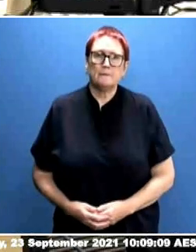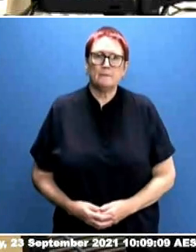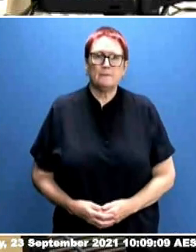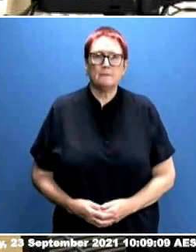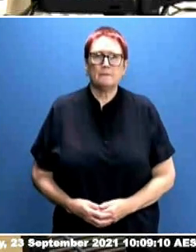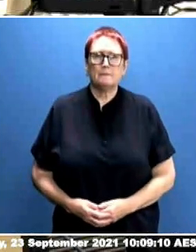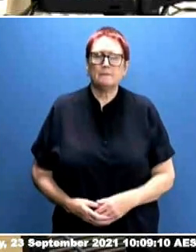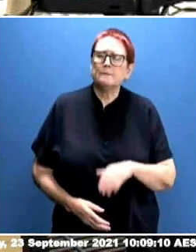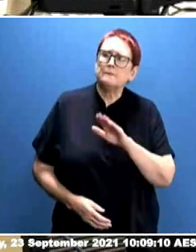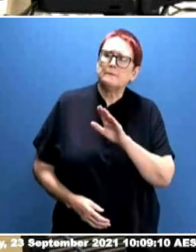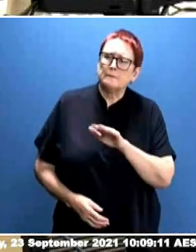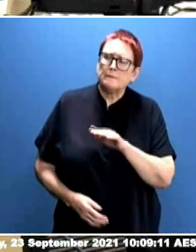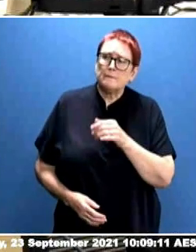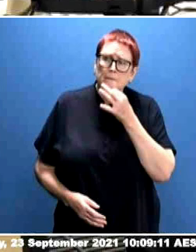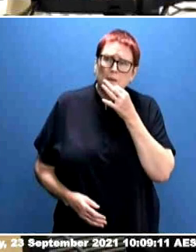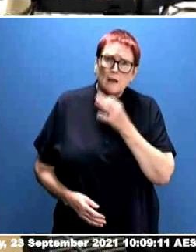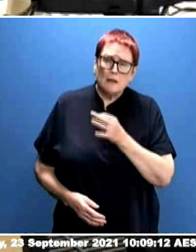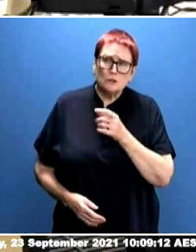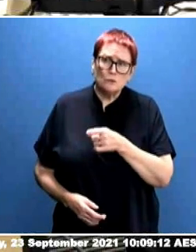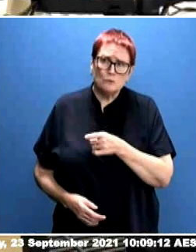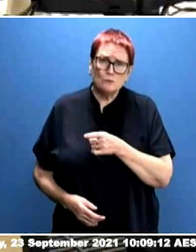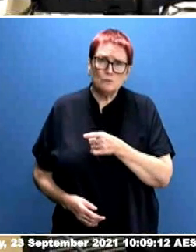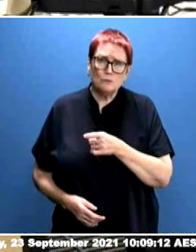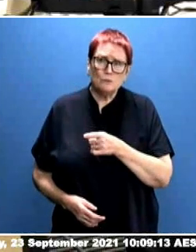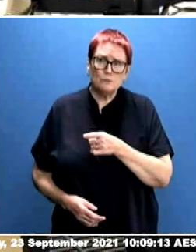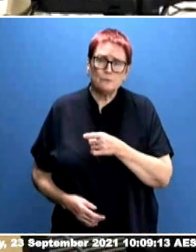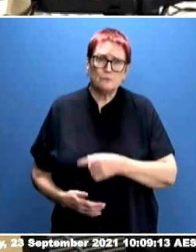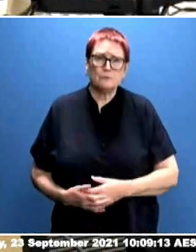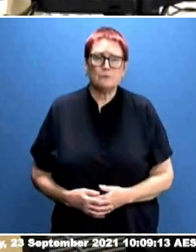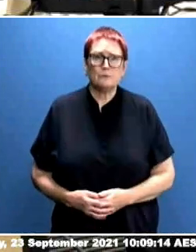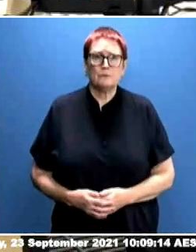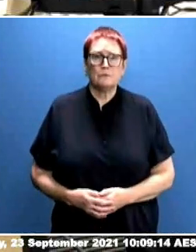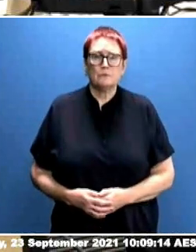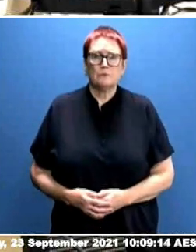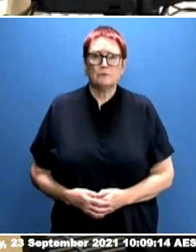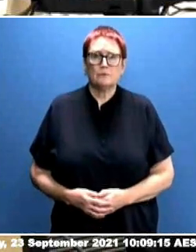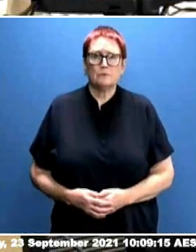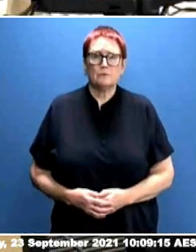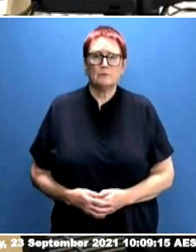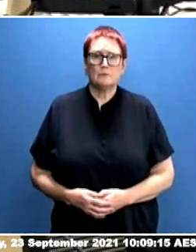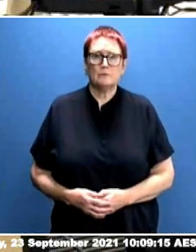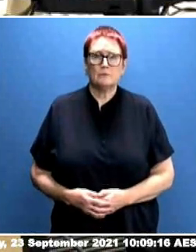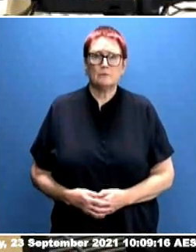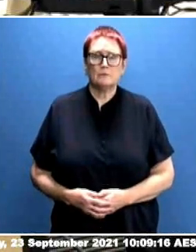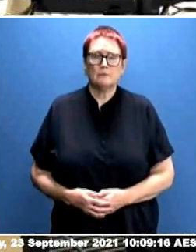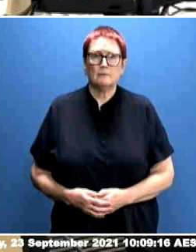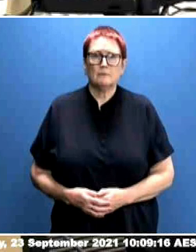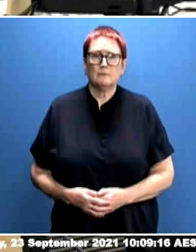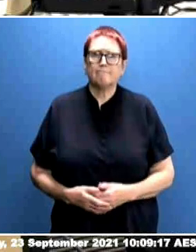Dr Thompson, can I ask you please if you could perhaps go to the report